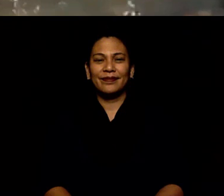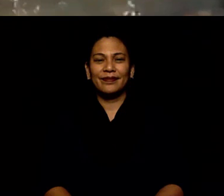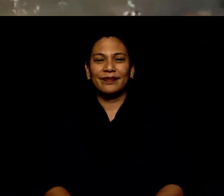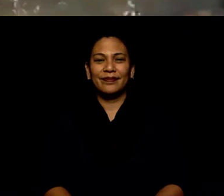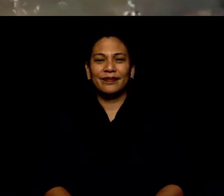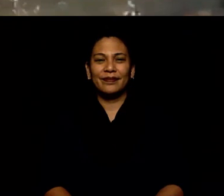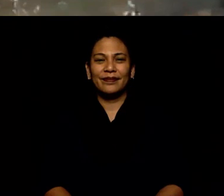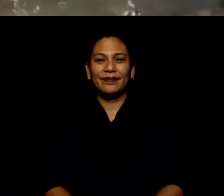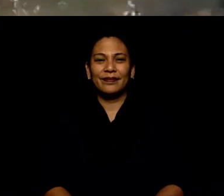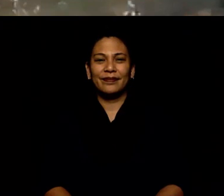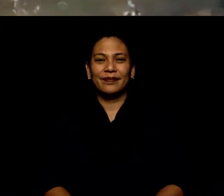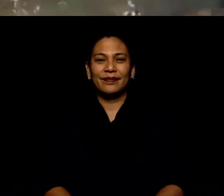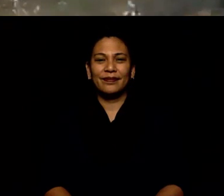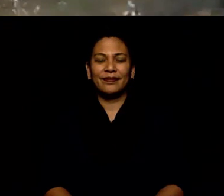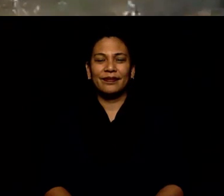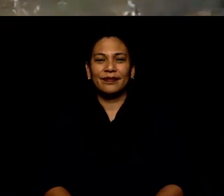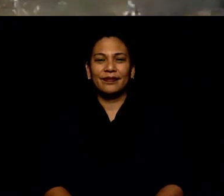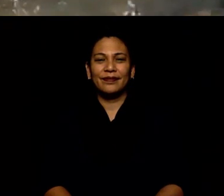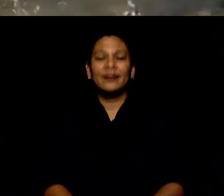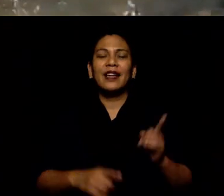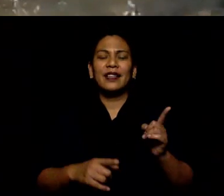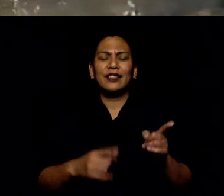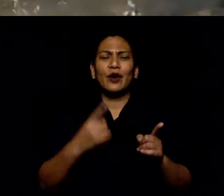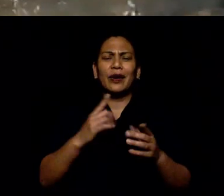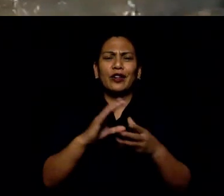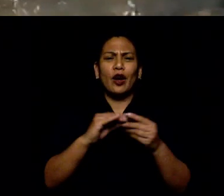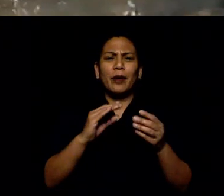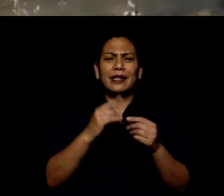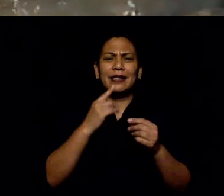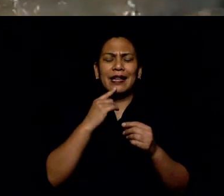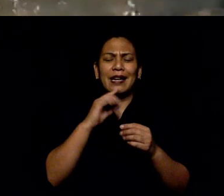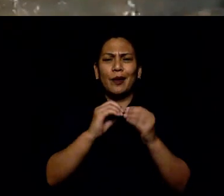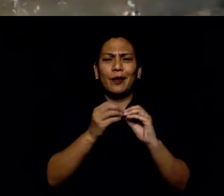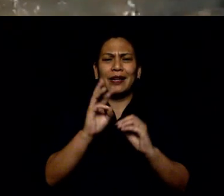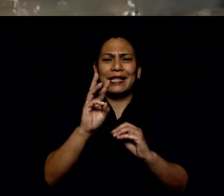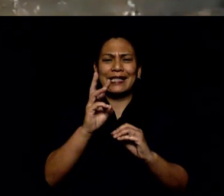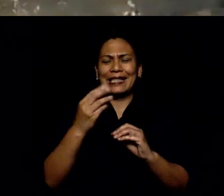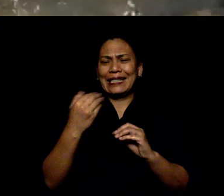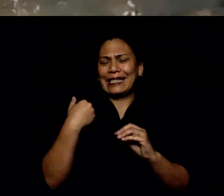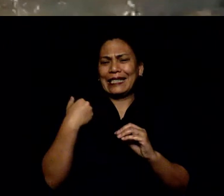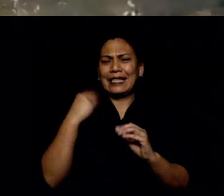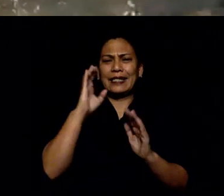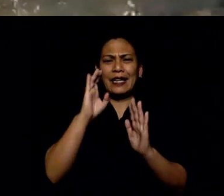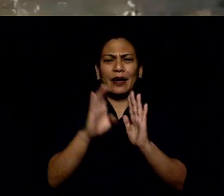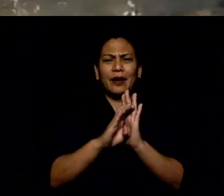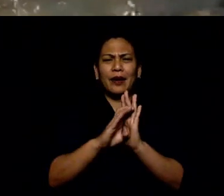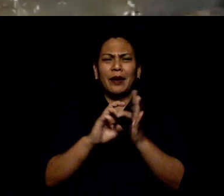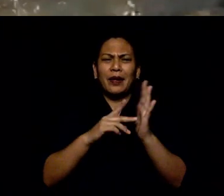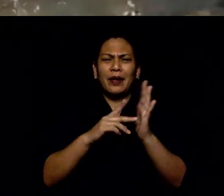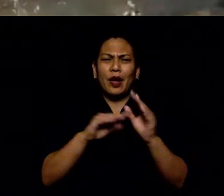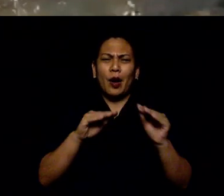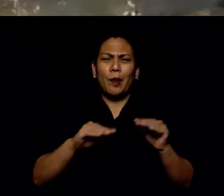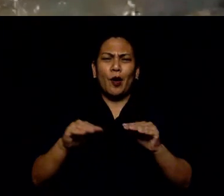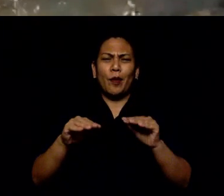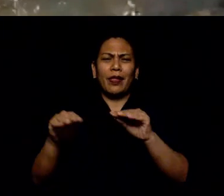I don't understand number six, which was in your last diagram that you showed me, what does mobilize money mean?